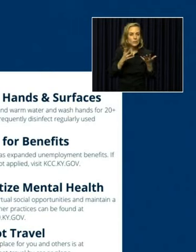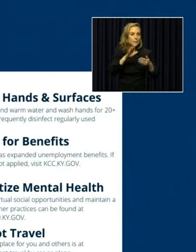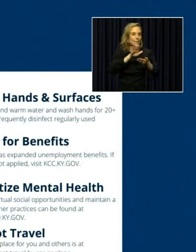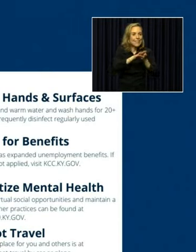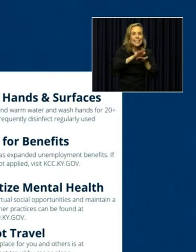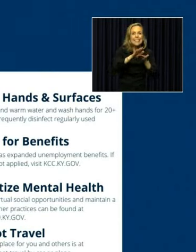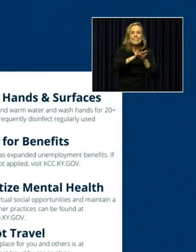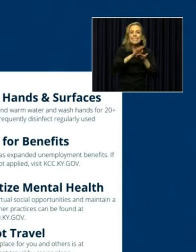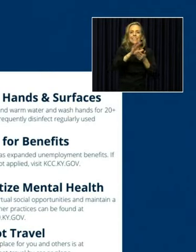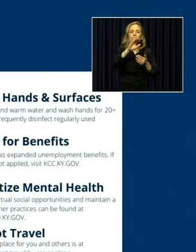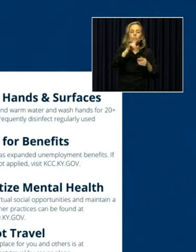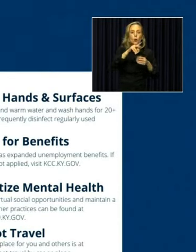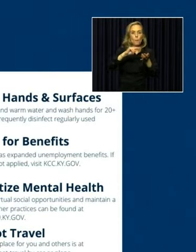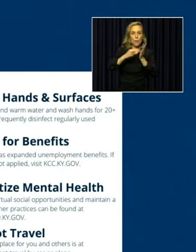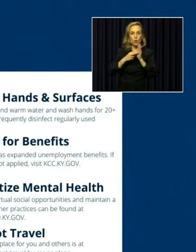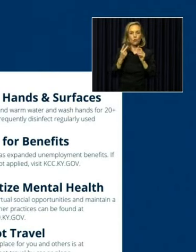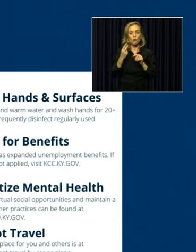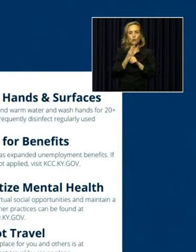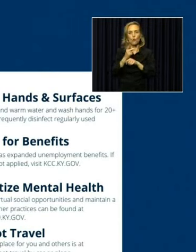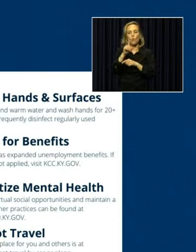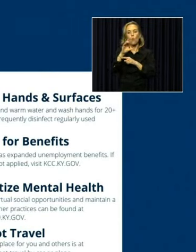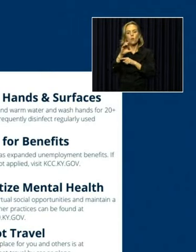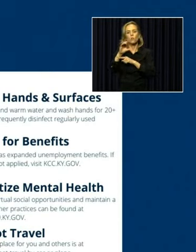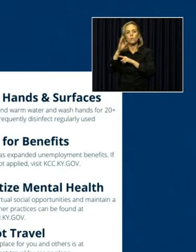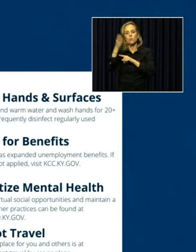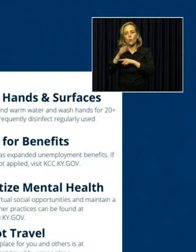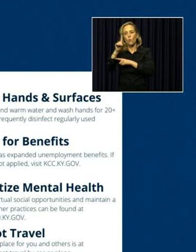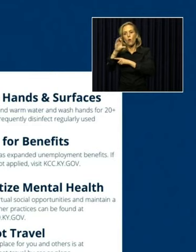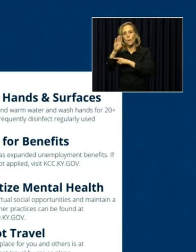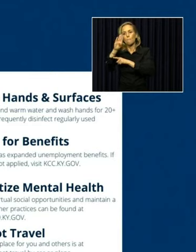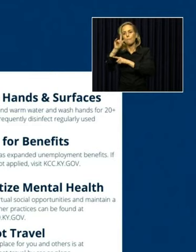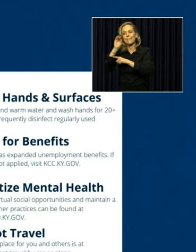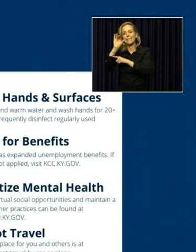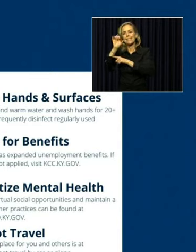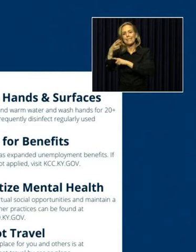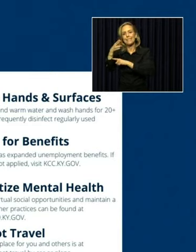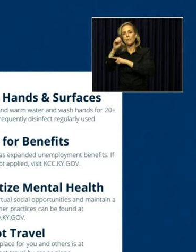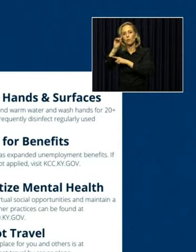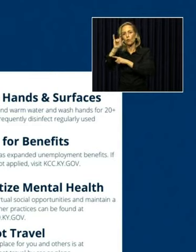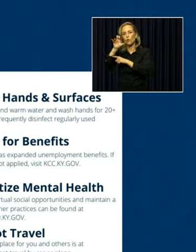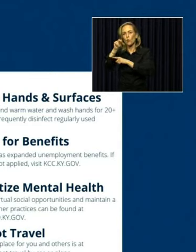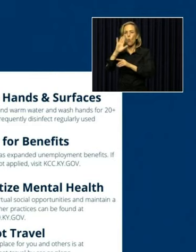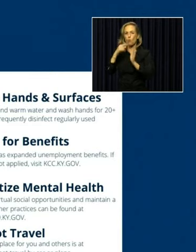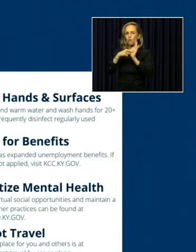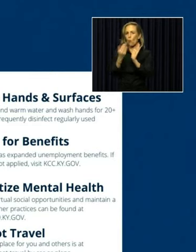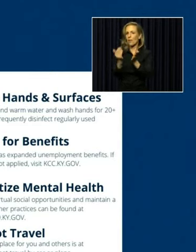OF A SUDDEN YOU CAN'T SEE SO MUCH OF THE SUPPORT THAT'S